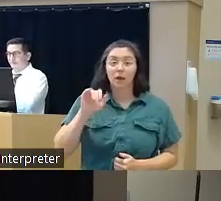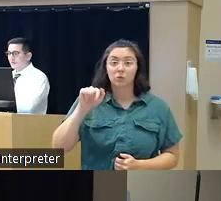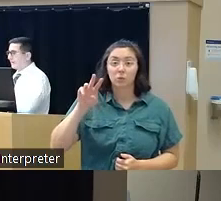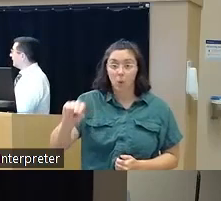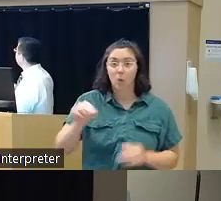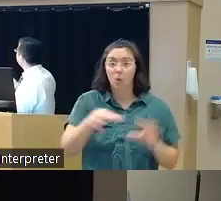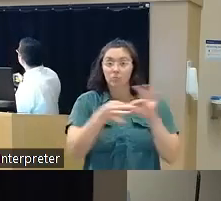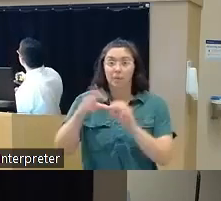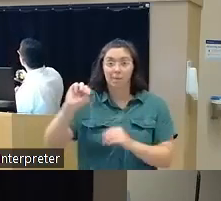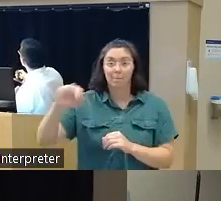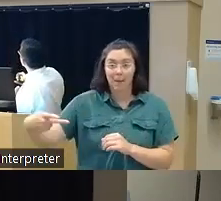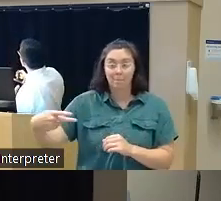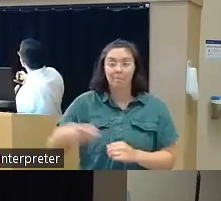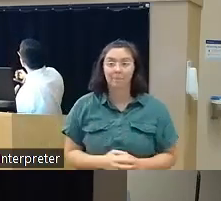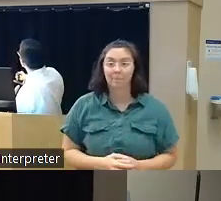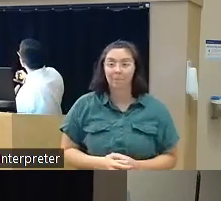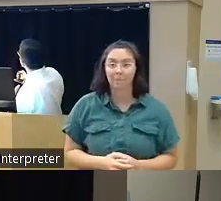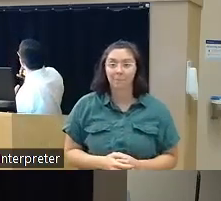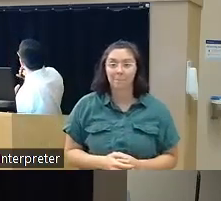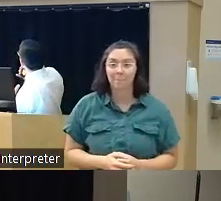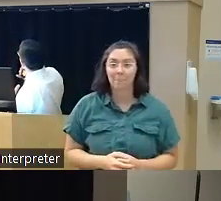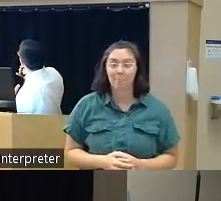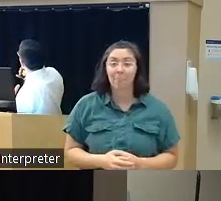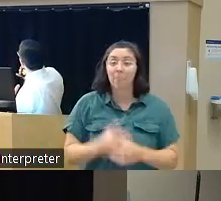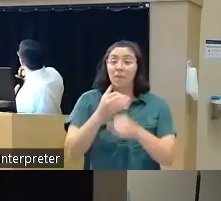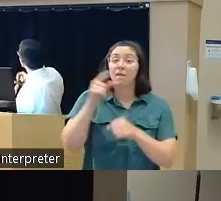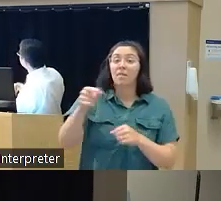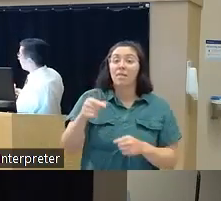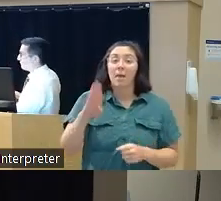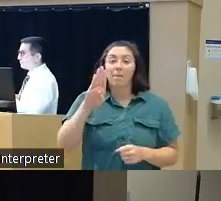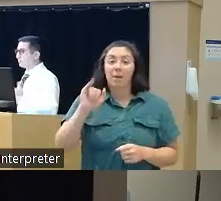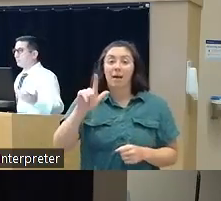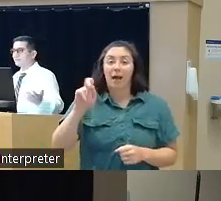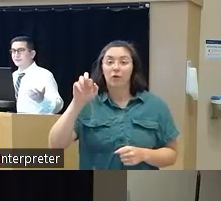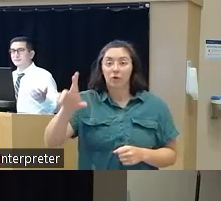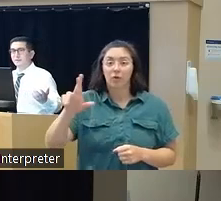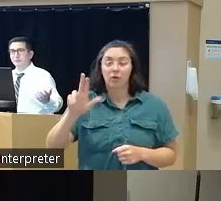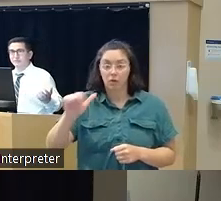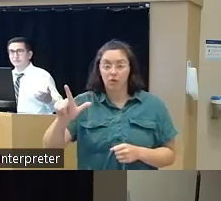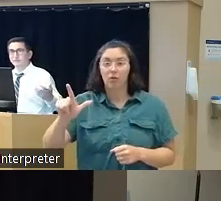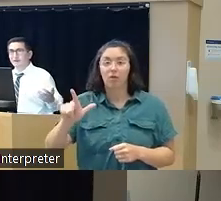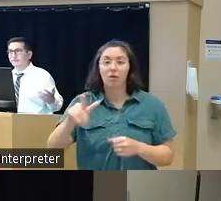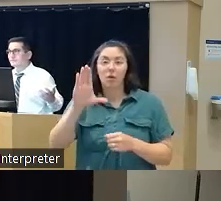map and then you know you get this you get this bilateral extra strike visual cortex region V5